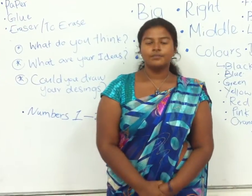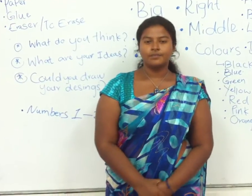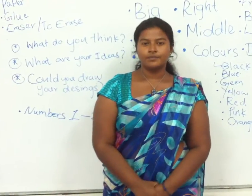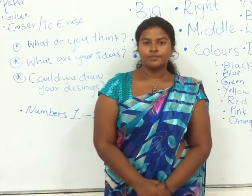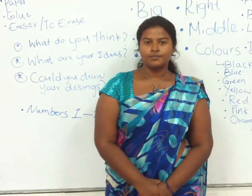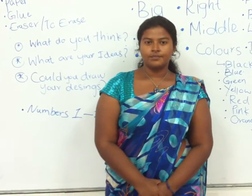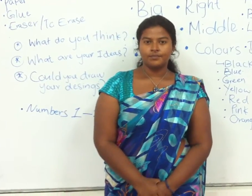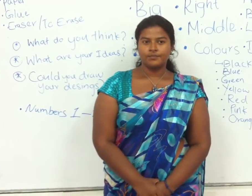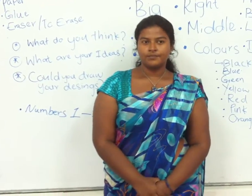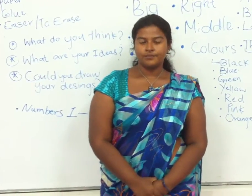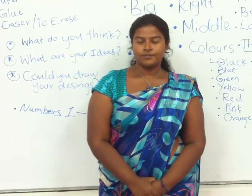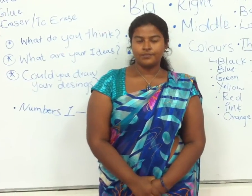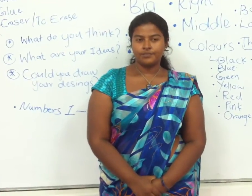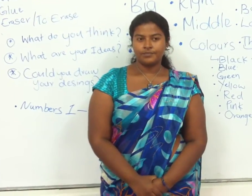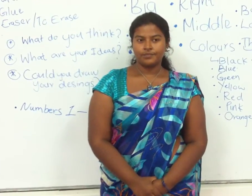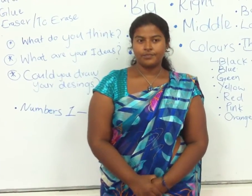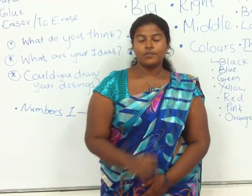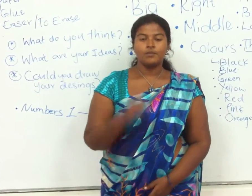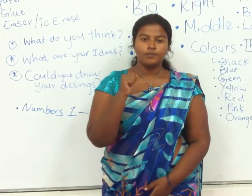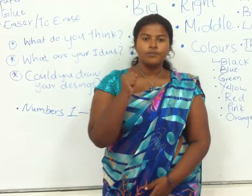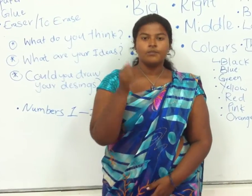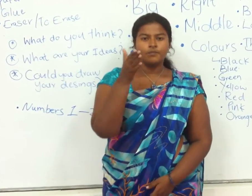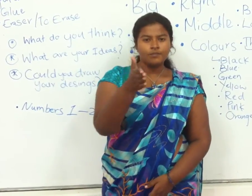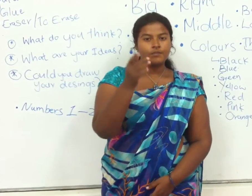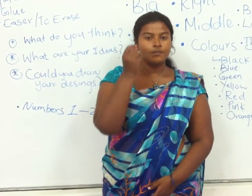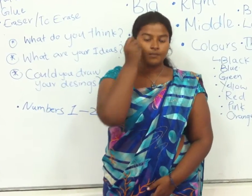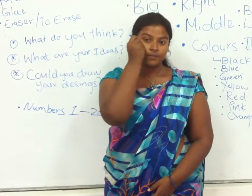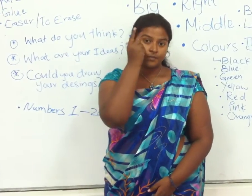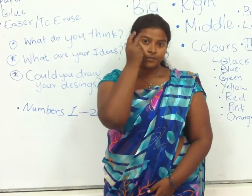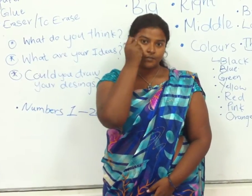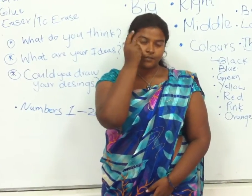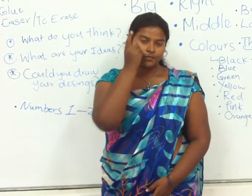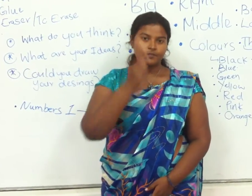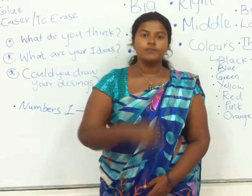What are your ideas?